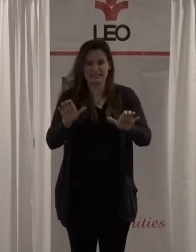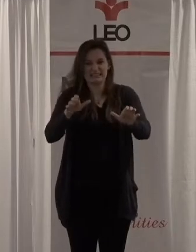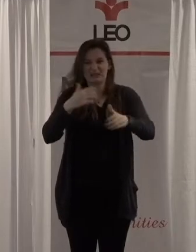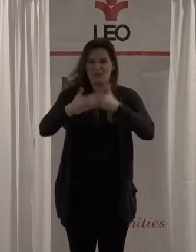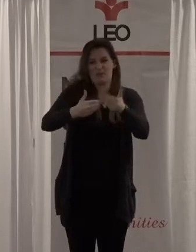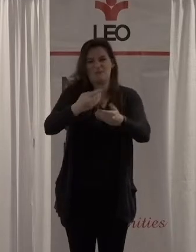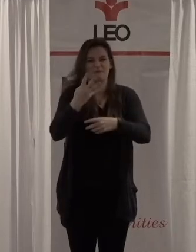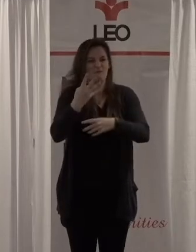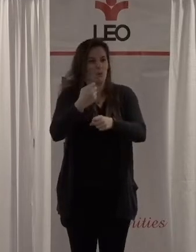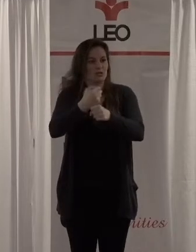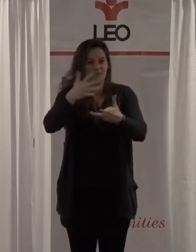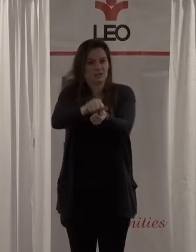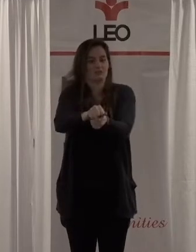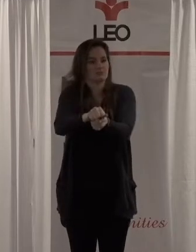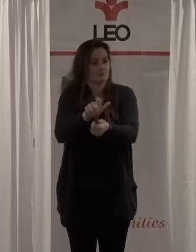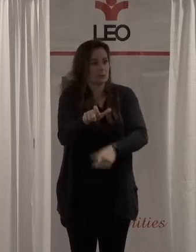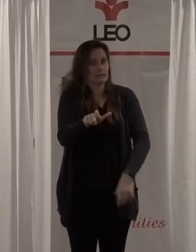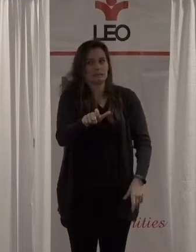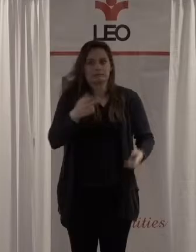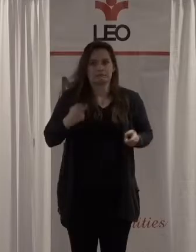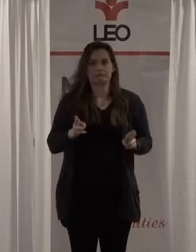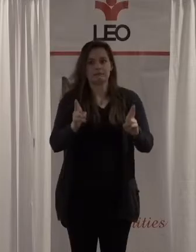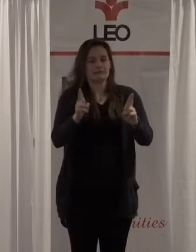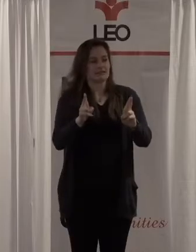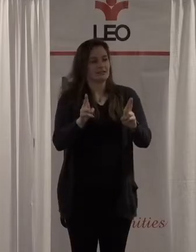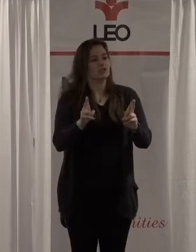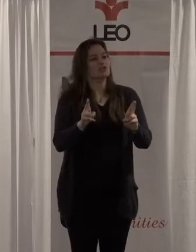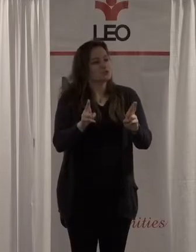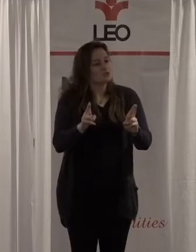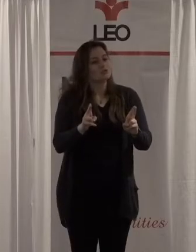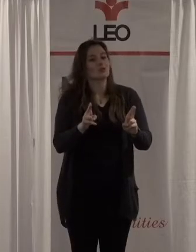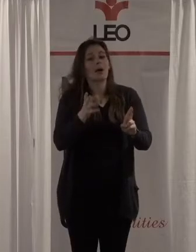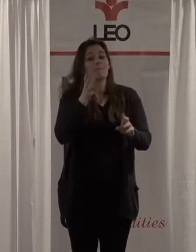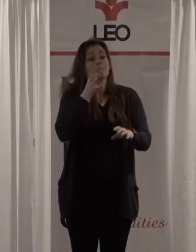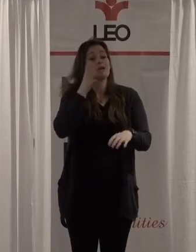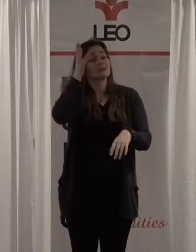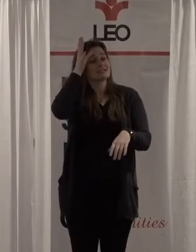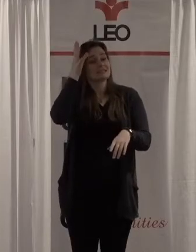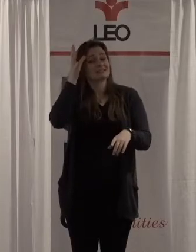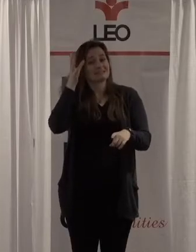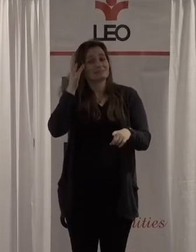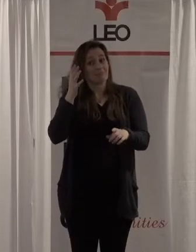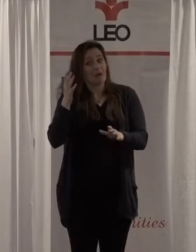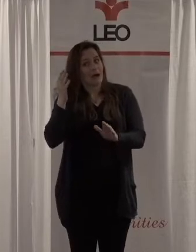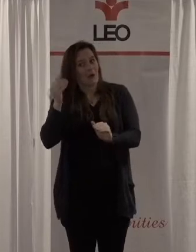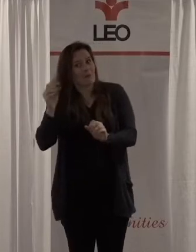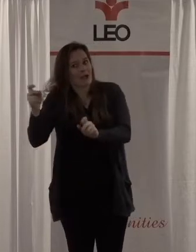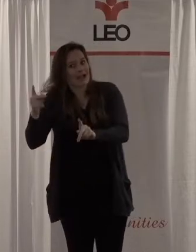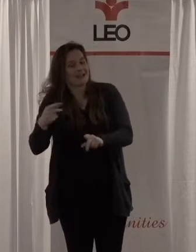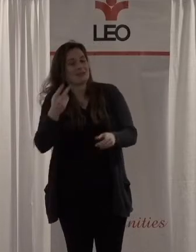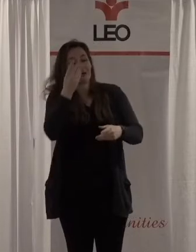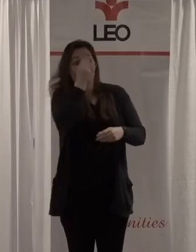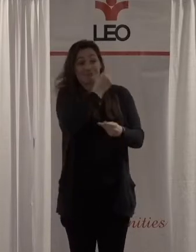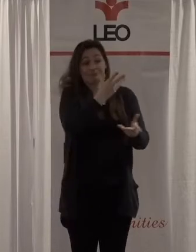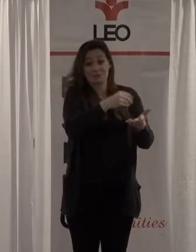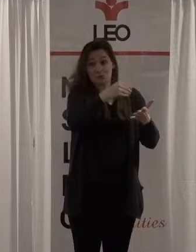SO THE OTHER THING I WOULD SAY I HOPE PARENTS ARE OKAY, DON'T BE AFRAID TO CHANGE YOUR MIND AND GO DOWN A DIFFERENT PATH OF STUDYING